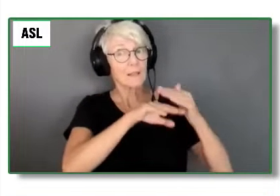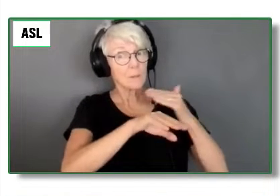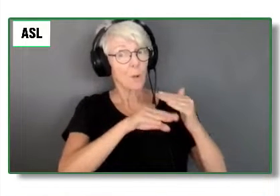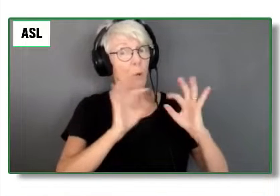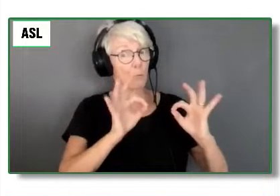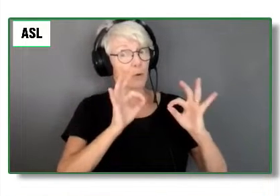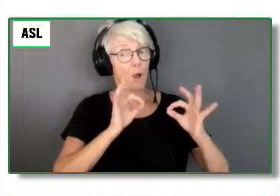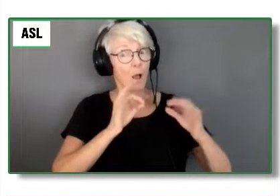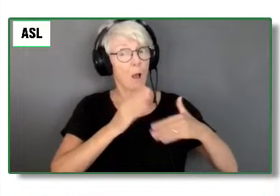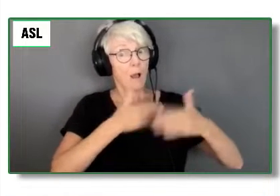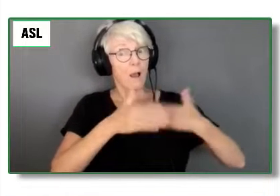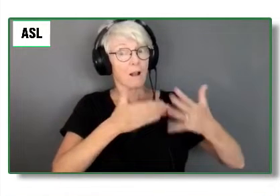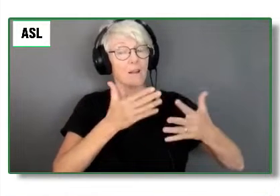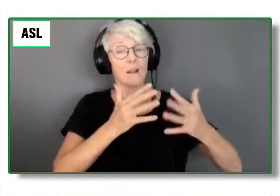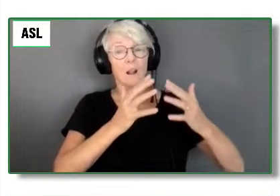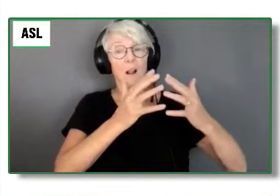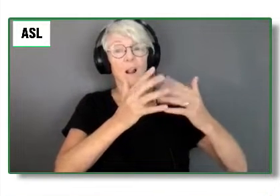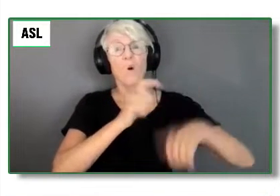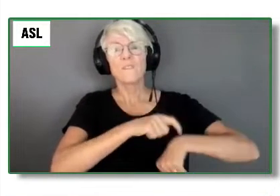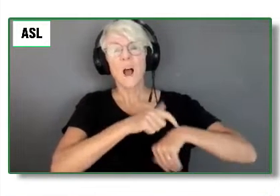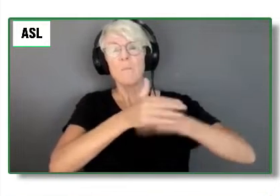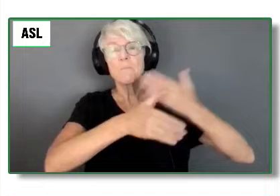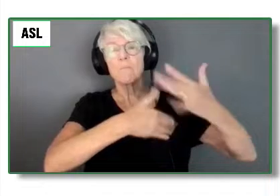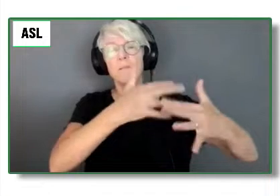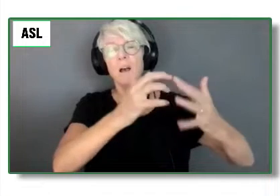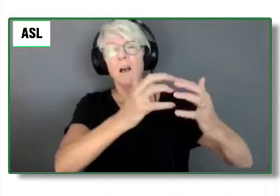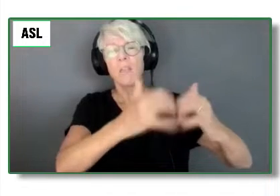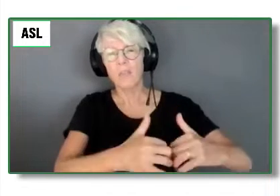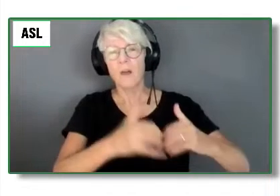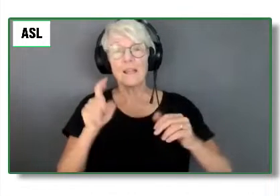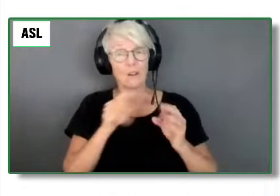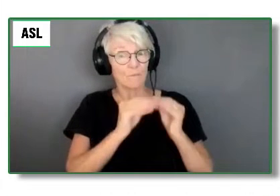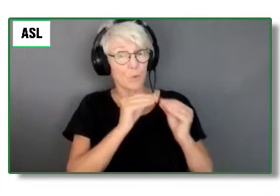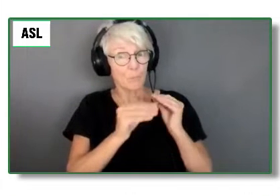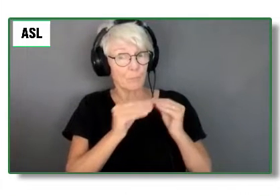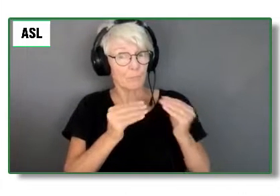no longer is. Next slide please.